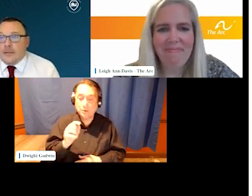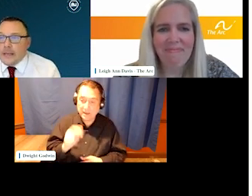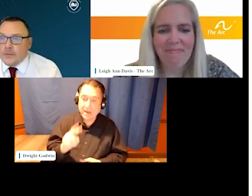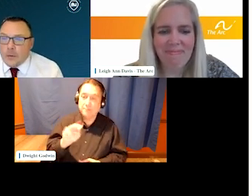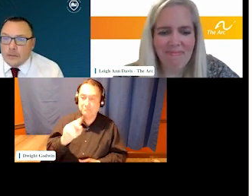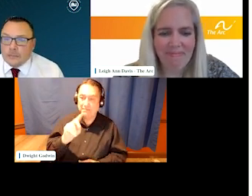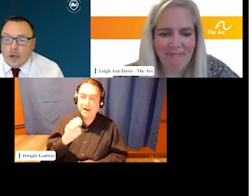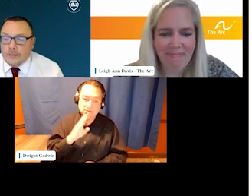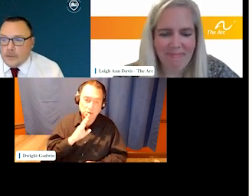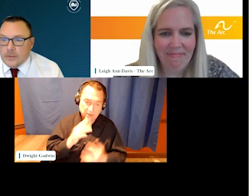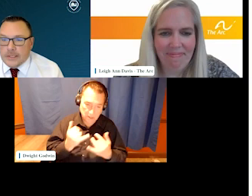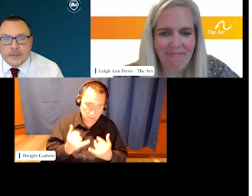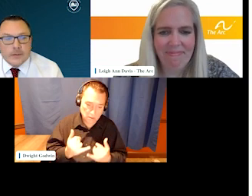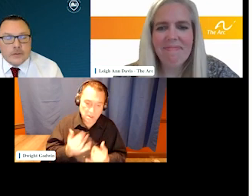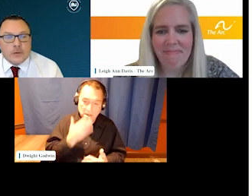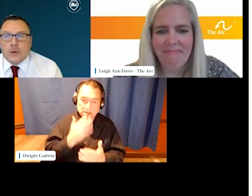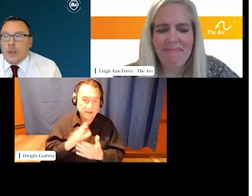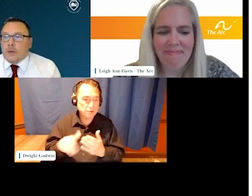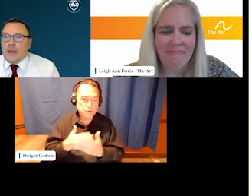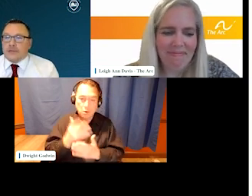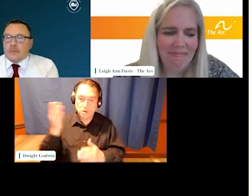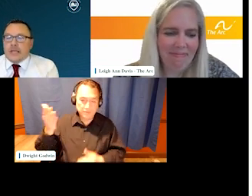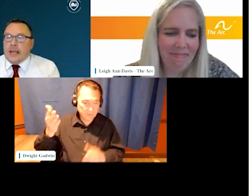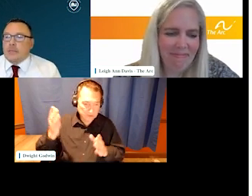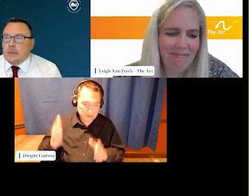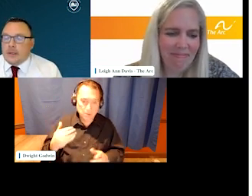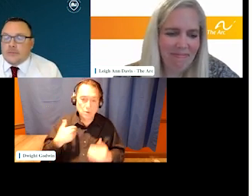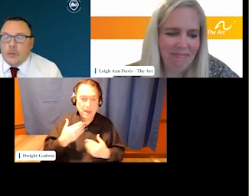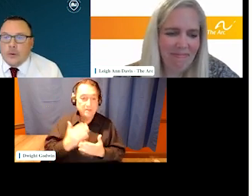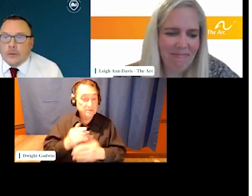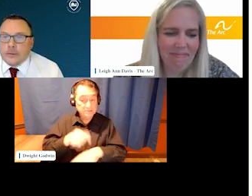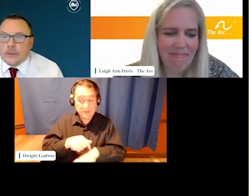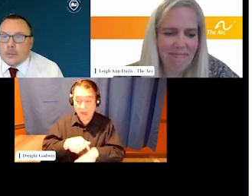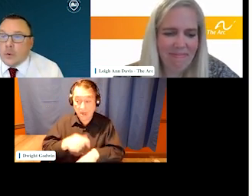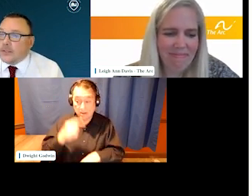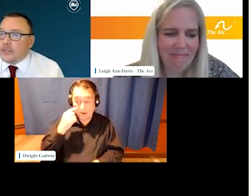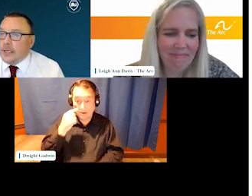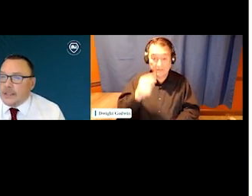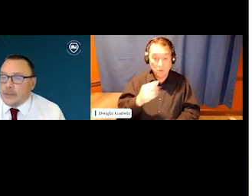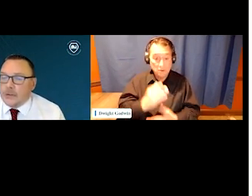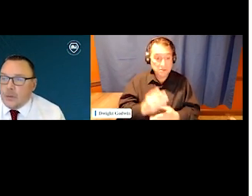and thank you to all of our presenters. So we have some time for some question and answers.